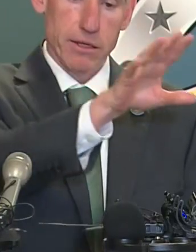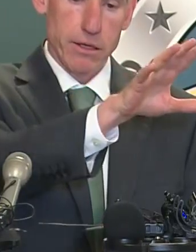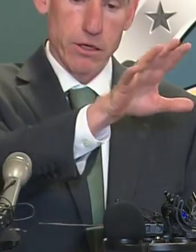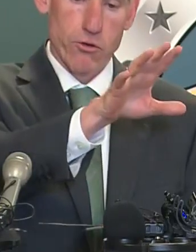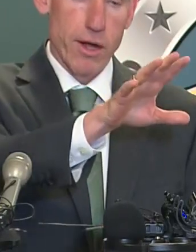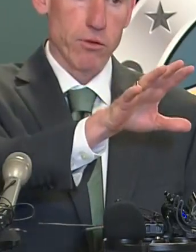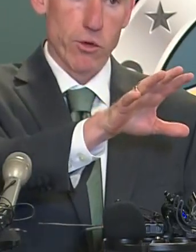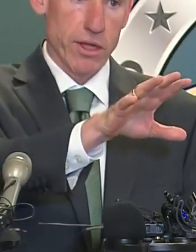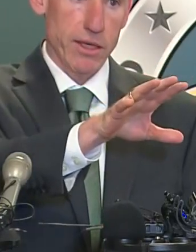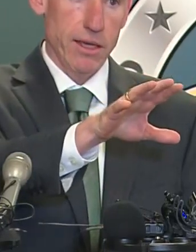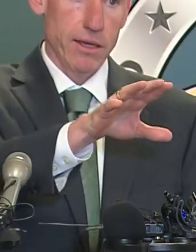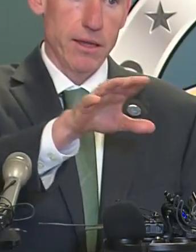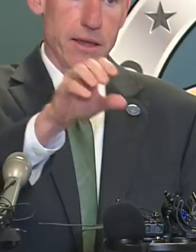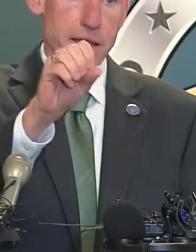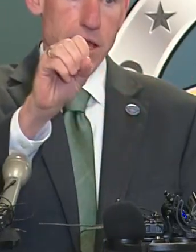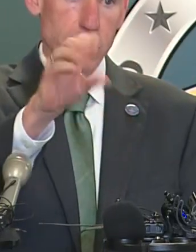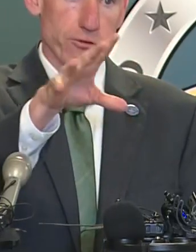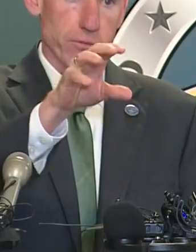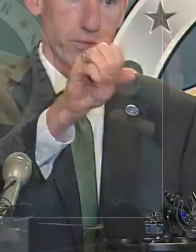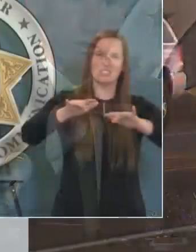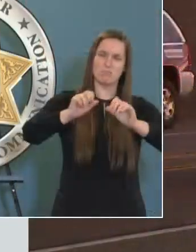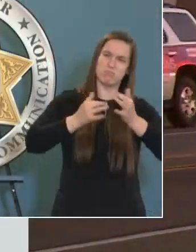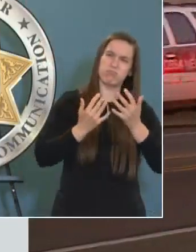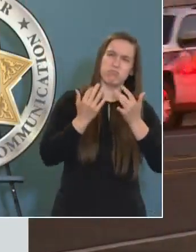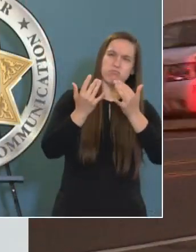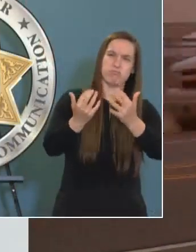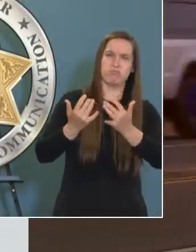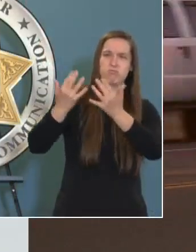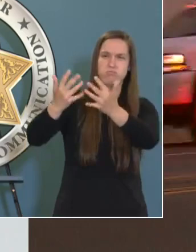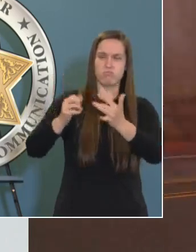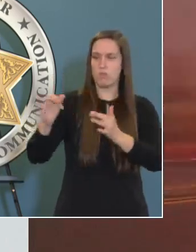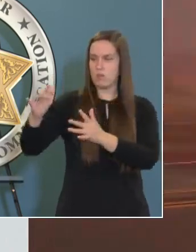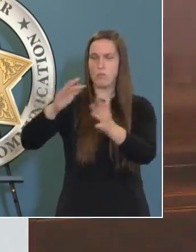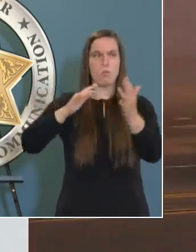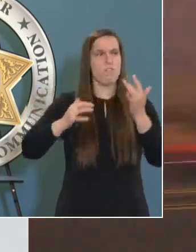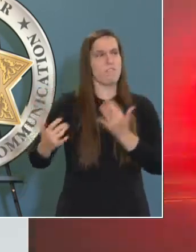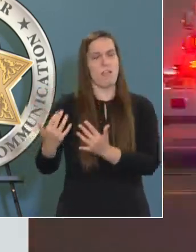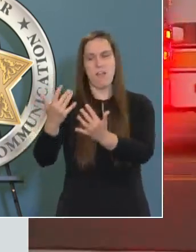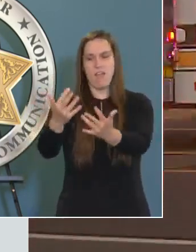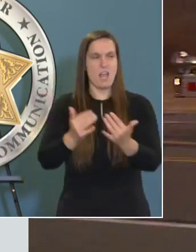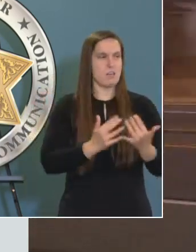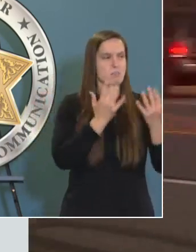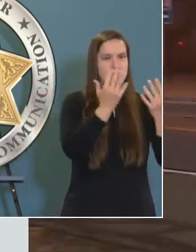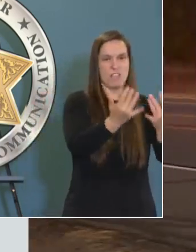THE FIRE WHEN I RESPONDED TO THE EMERGENCY COMMAND CENTER